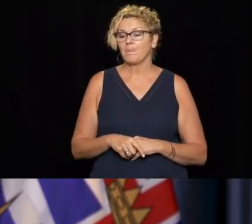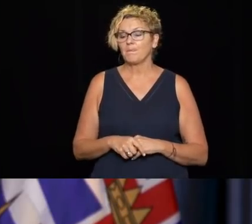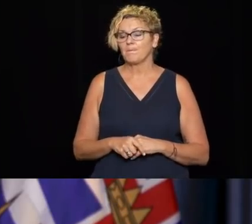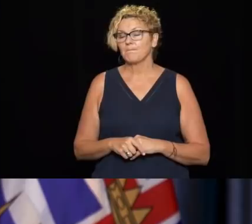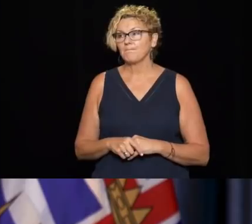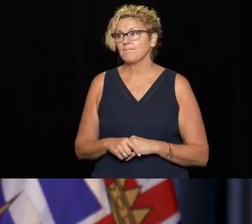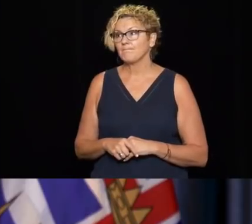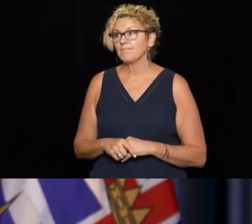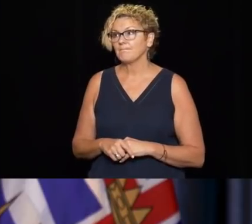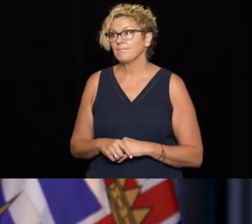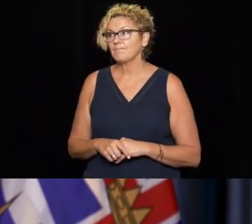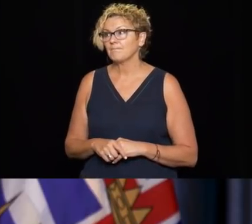efforts to get the flu vaccine to them